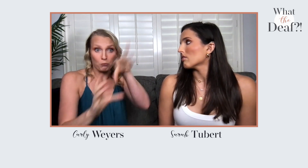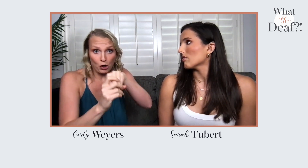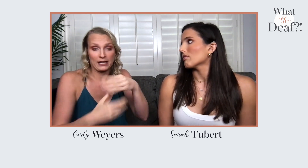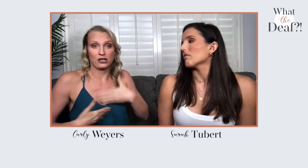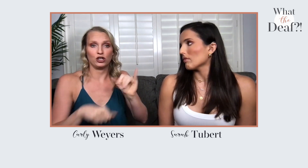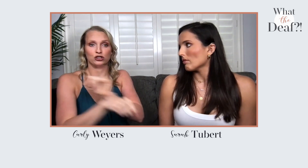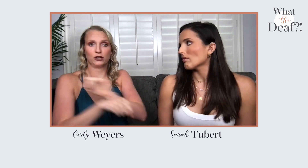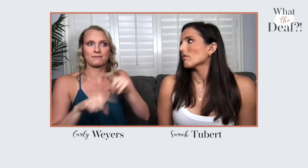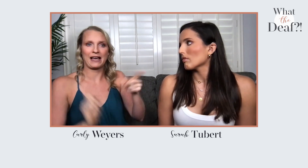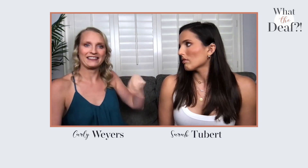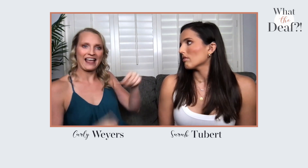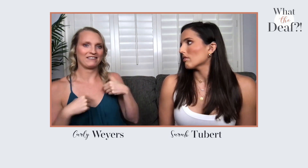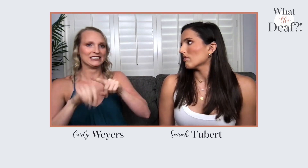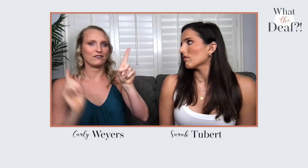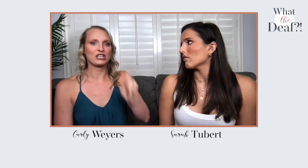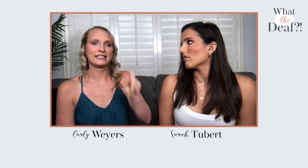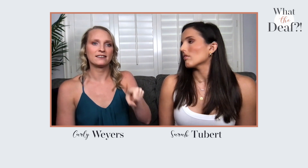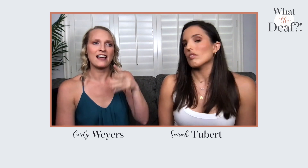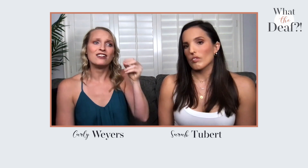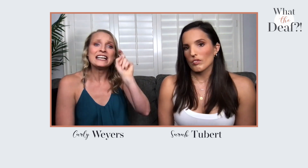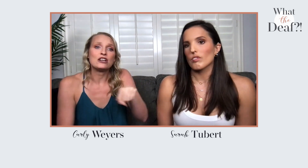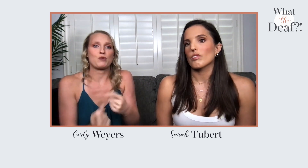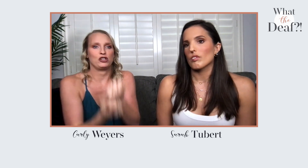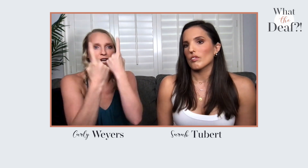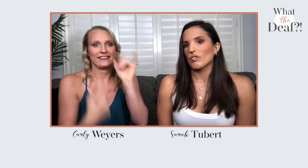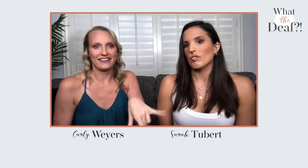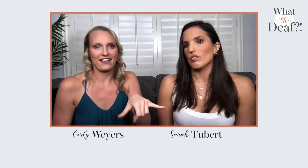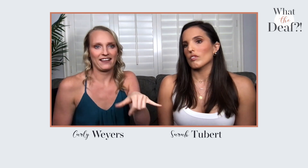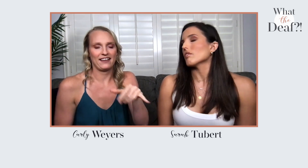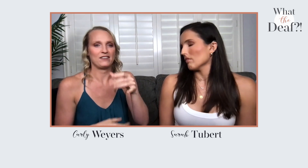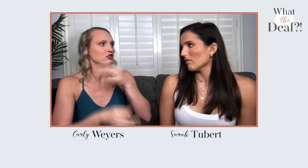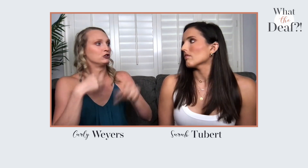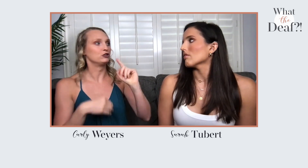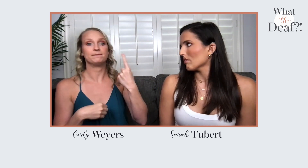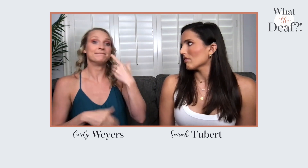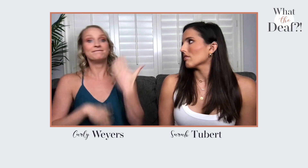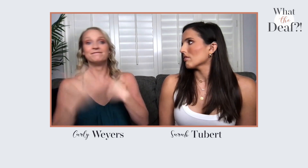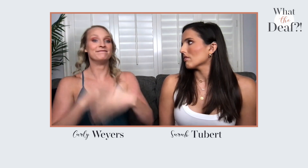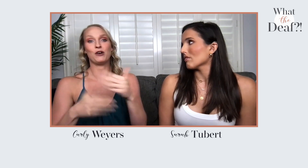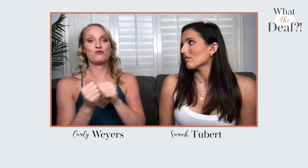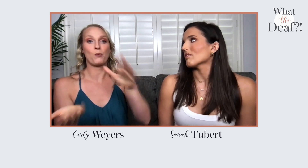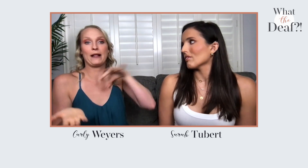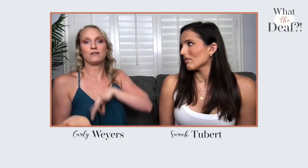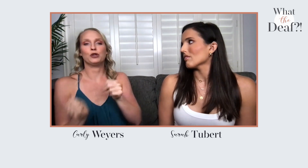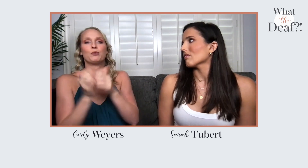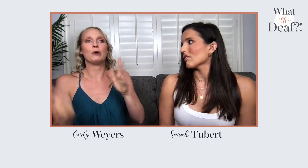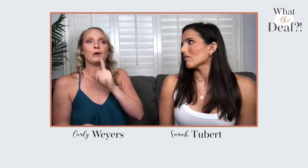who wants to be a part of the entertainment industry, but they might have other needs. And they need to understand that instead of just going on with your privilege